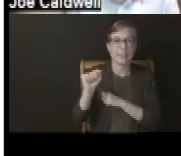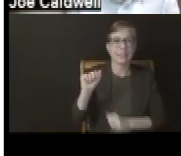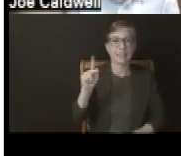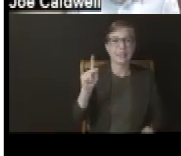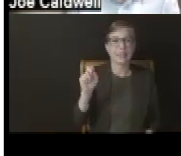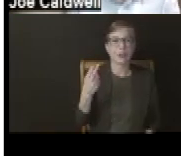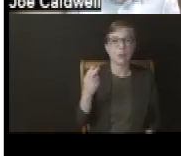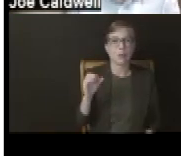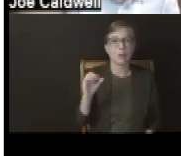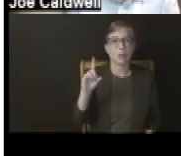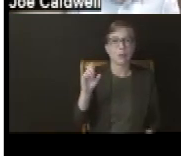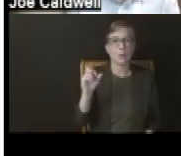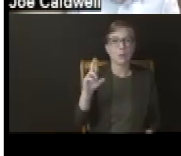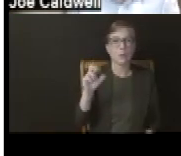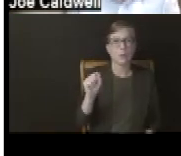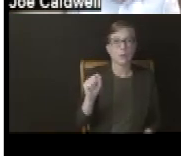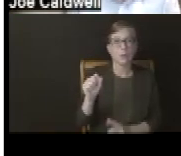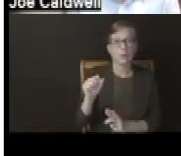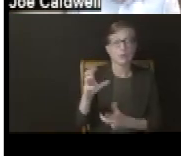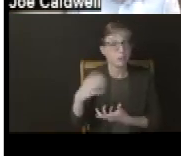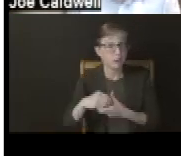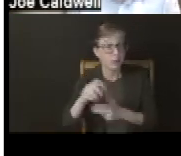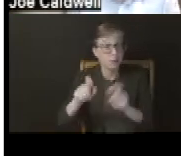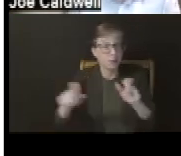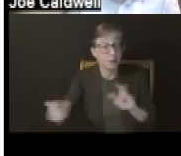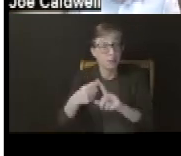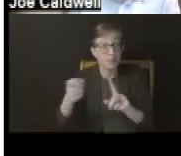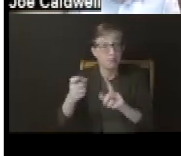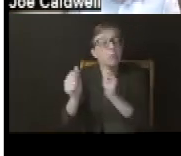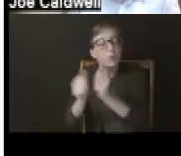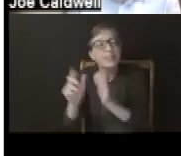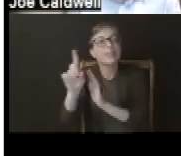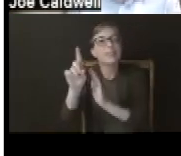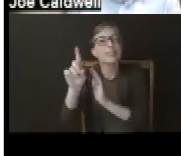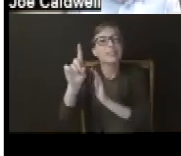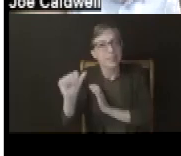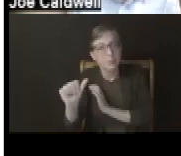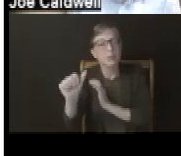very diverse backgrounds, providers, health plans,